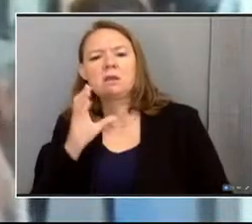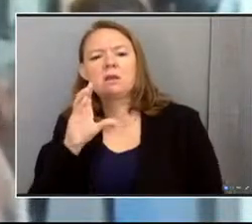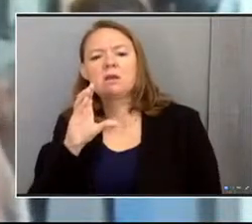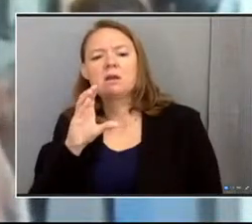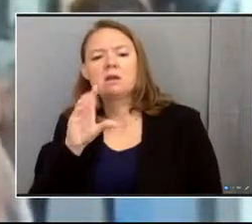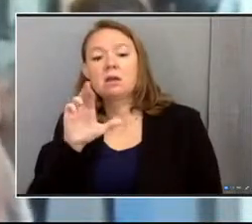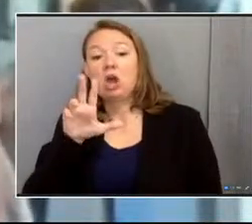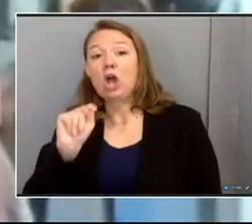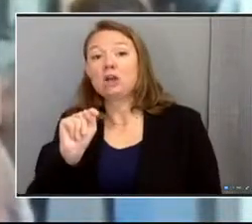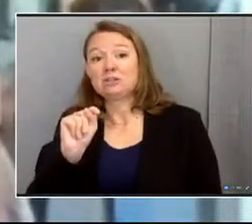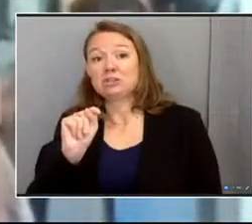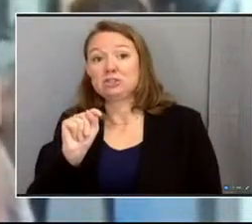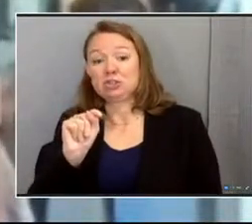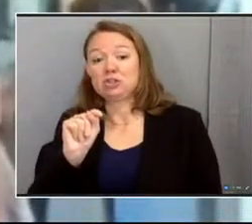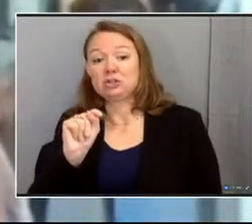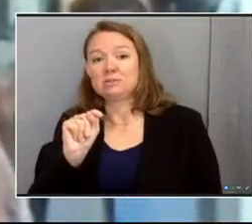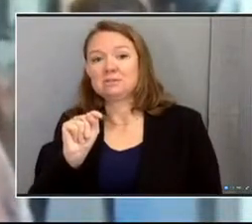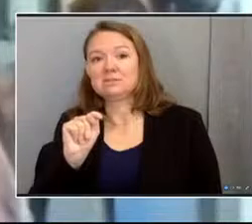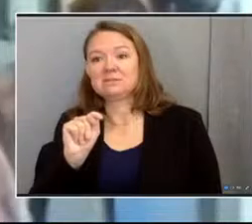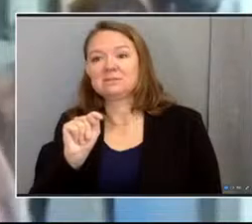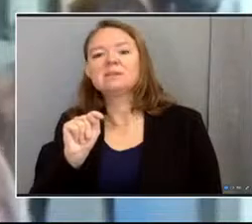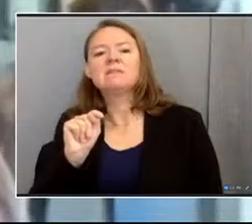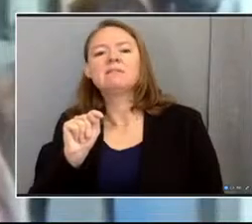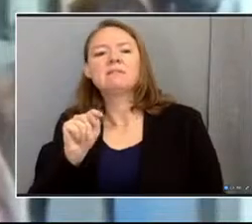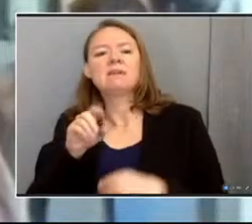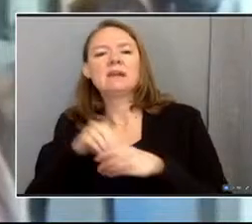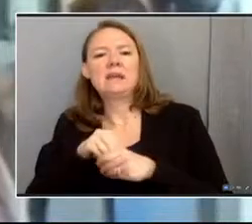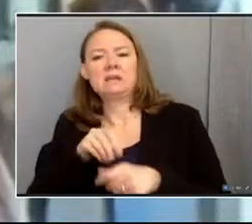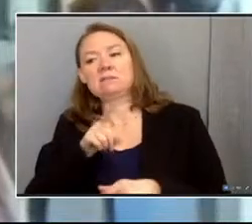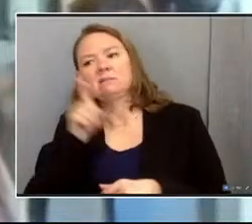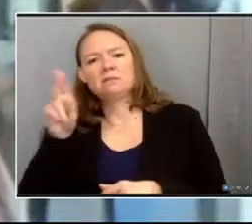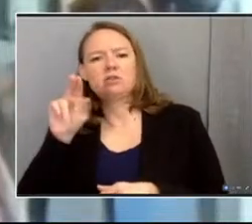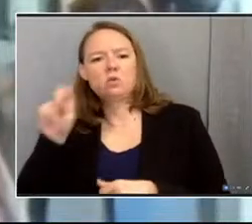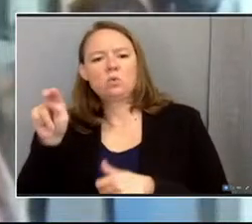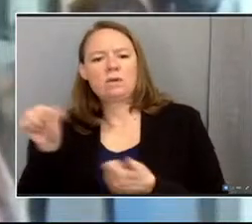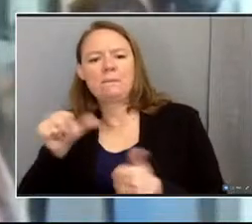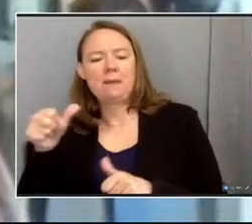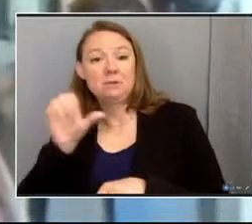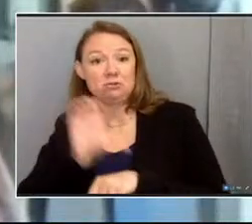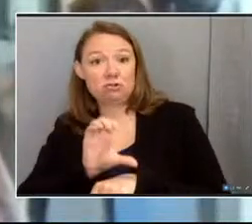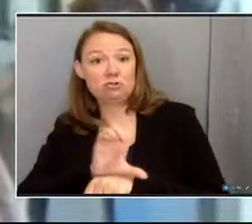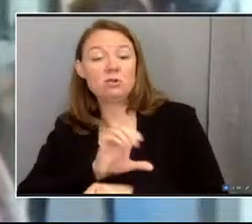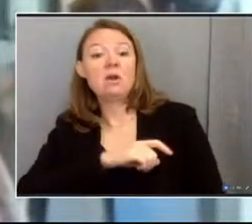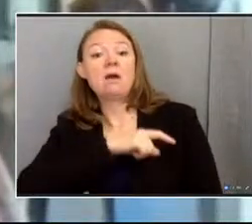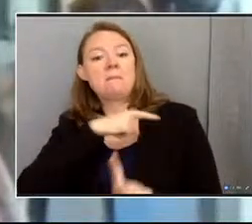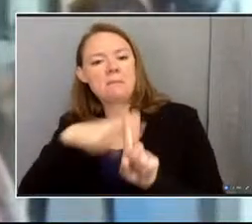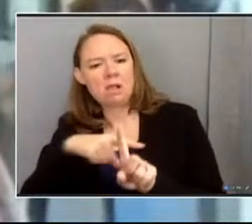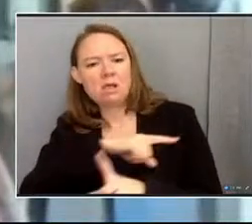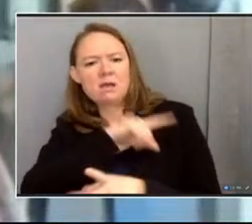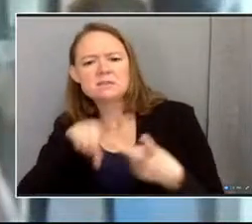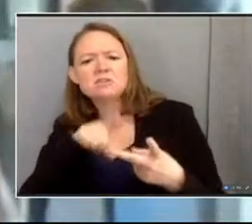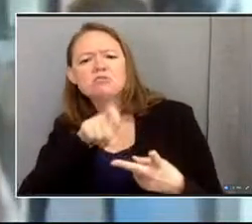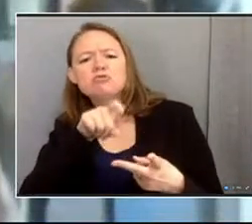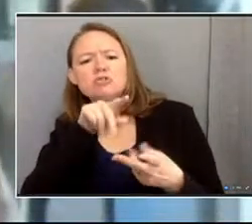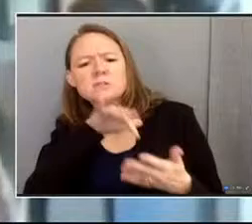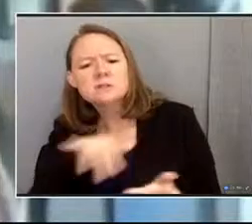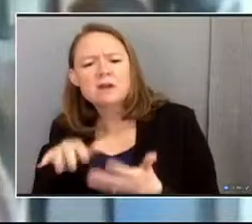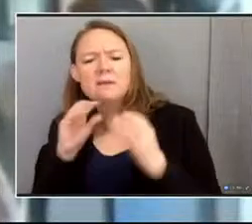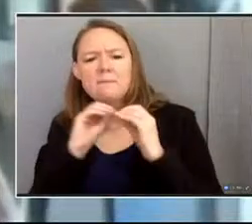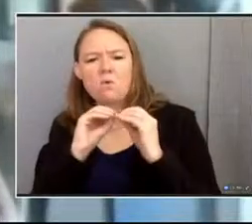season he would come back but also that I should begin studying more and taking private lesson and